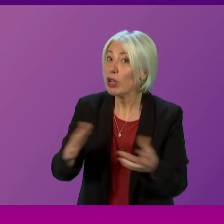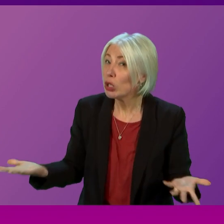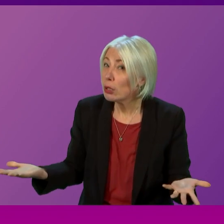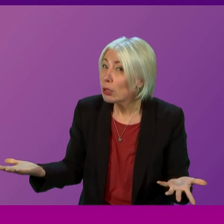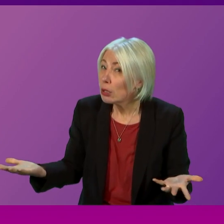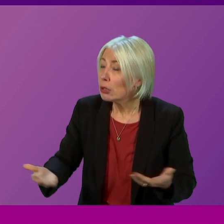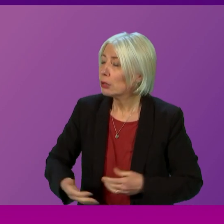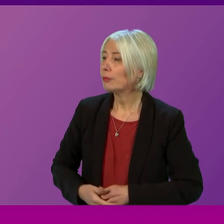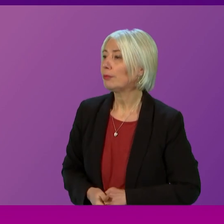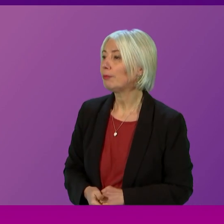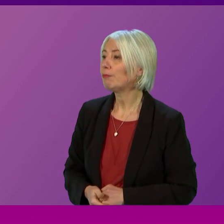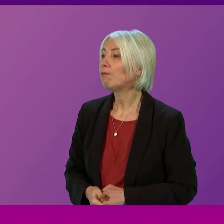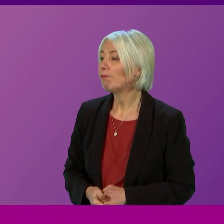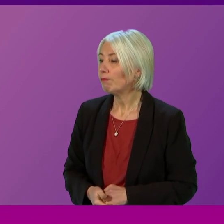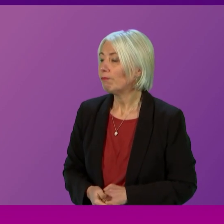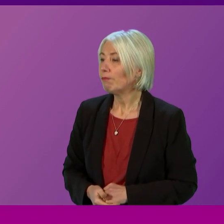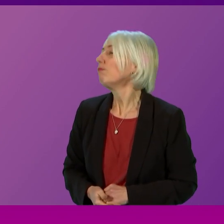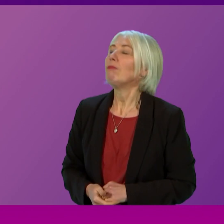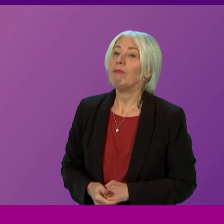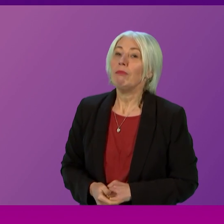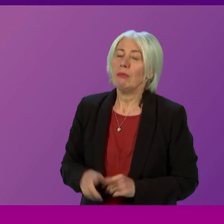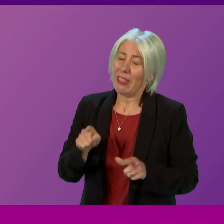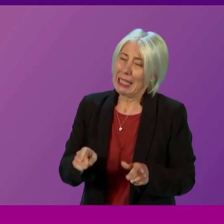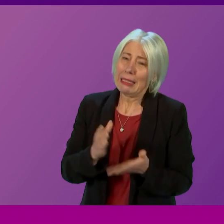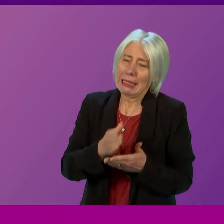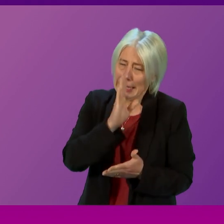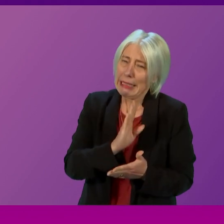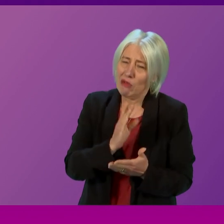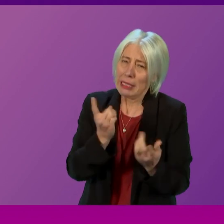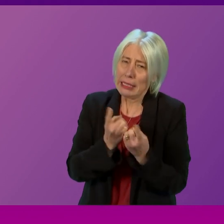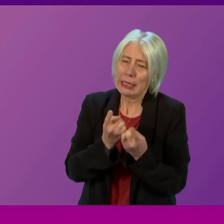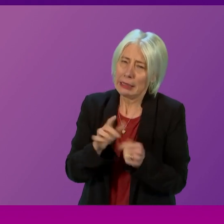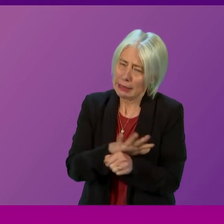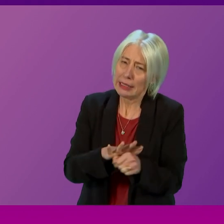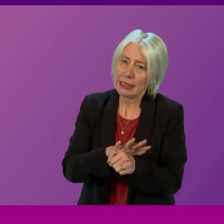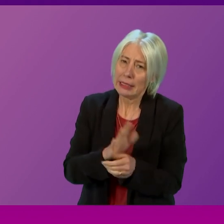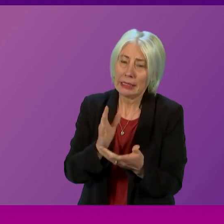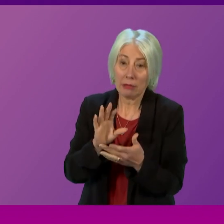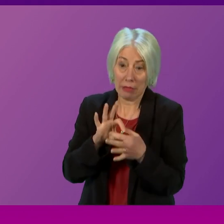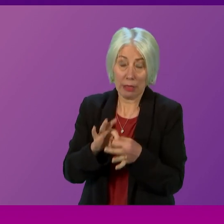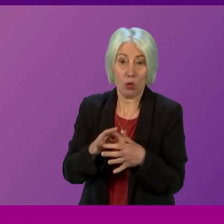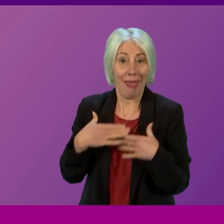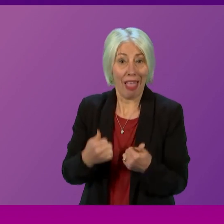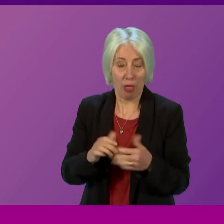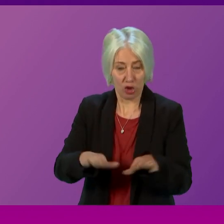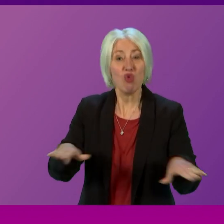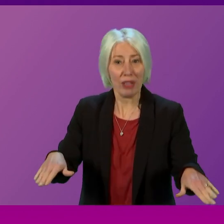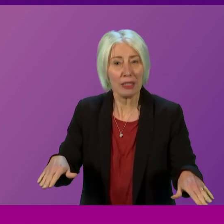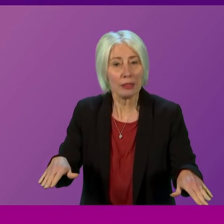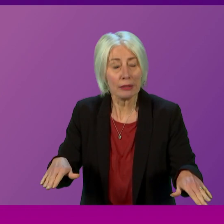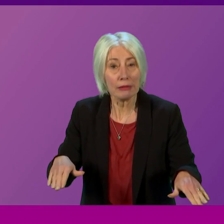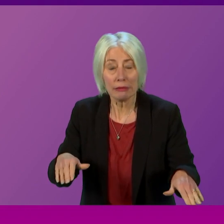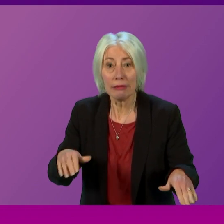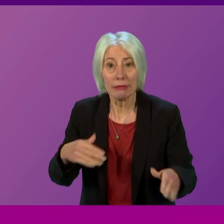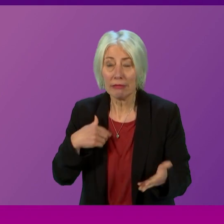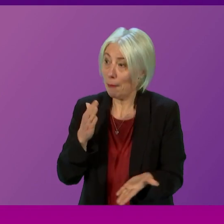This is a really serious issue that involves the health of children. I believe that we all take